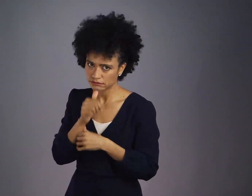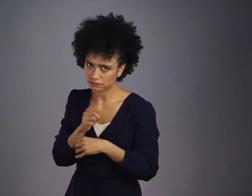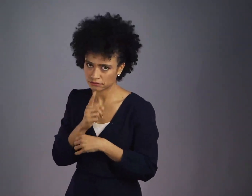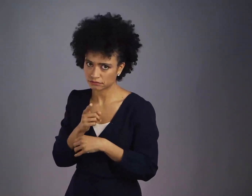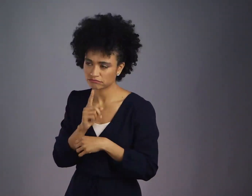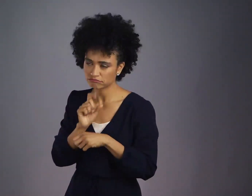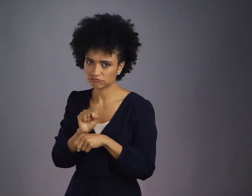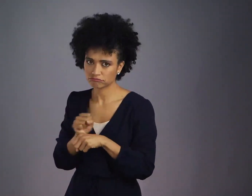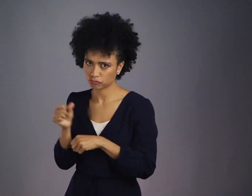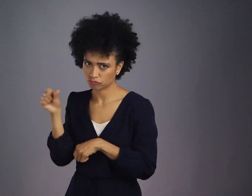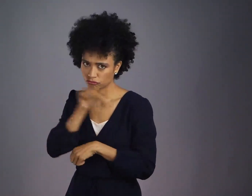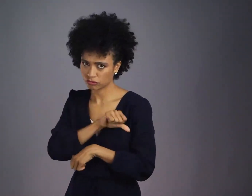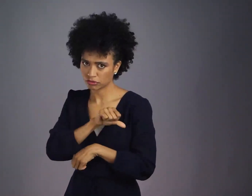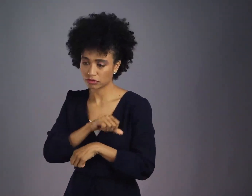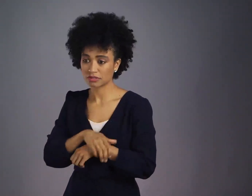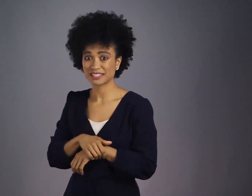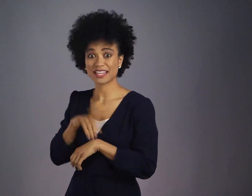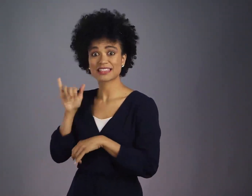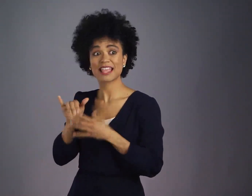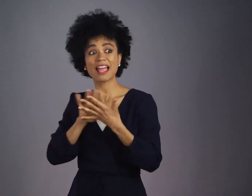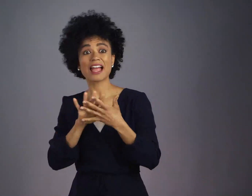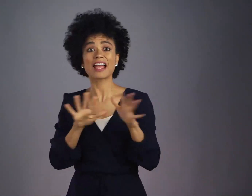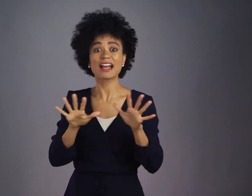Avoid answering these inquiries as much as you can.